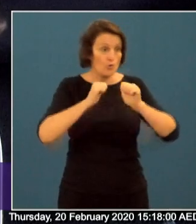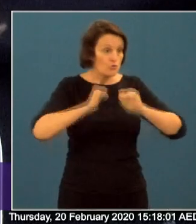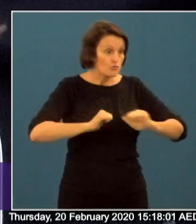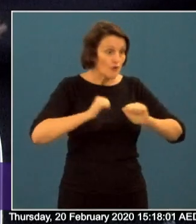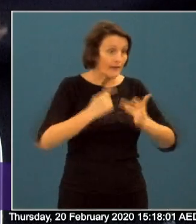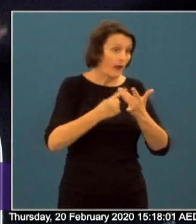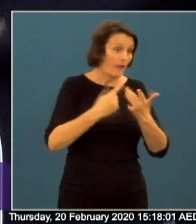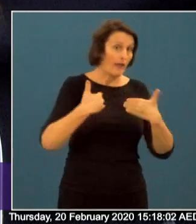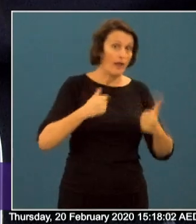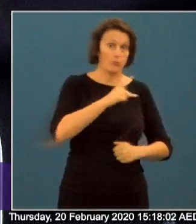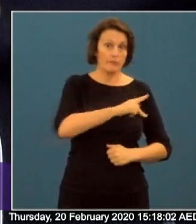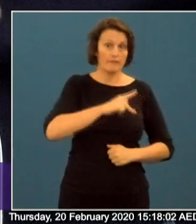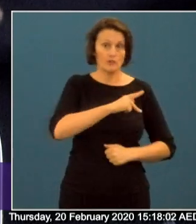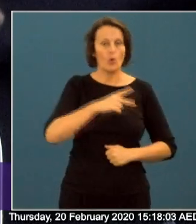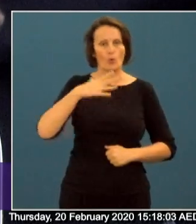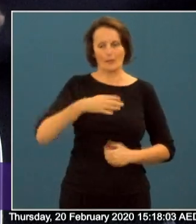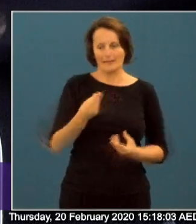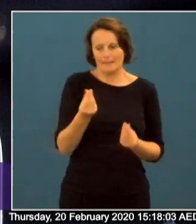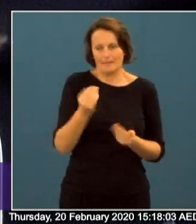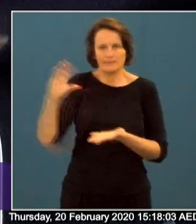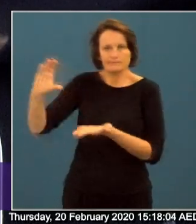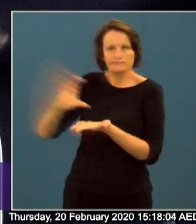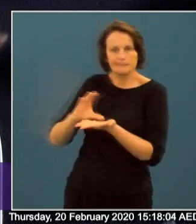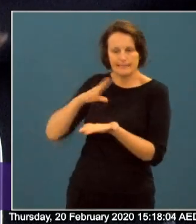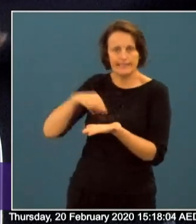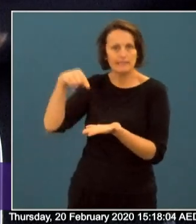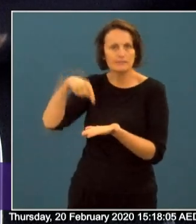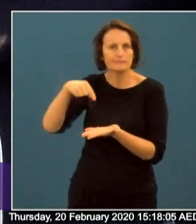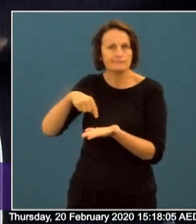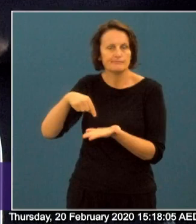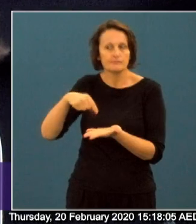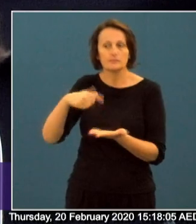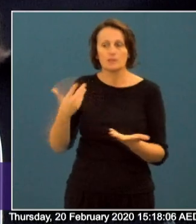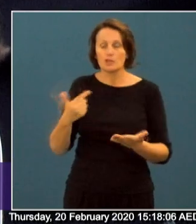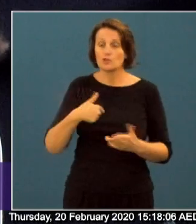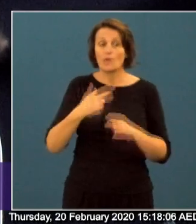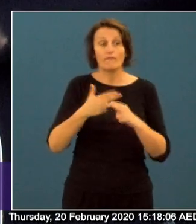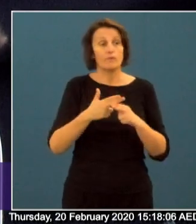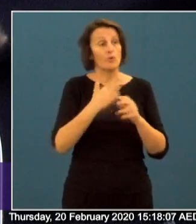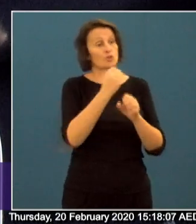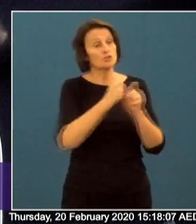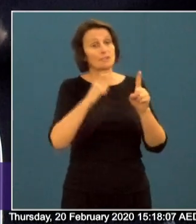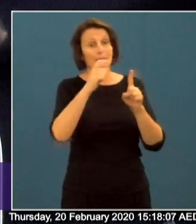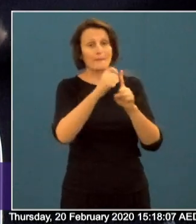And then I've been assured by some senior colleagues in general medicine who I've been liaising with in the last few days,